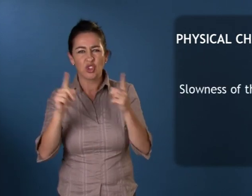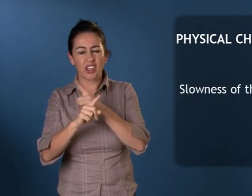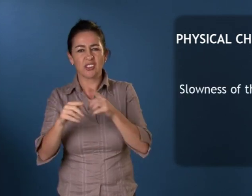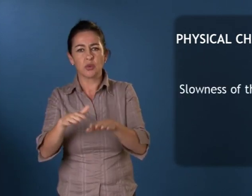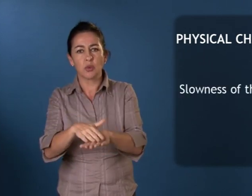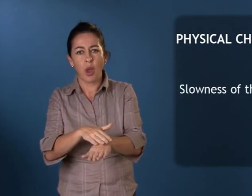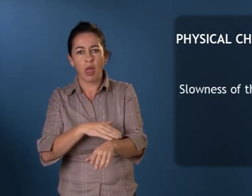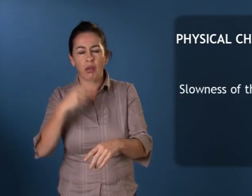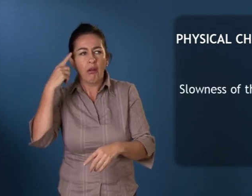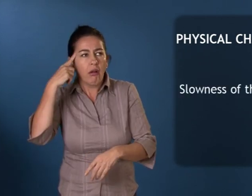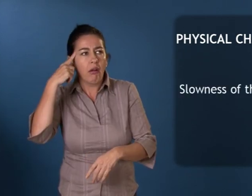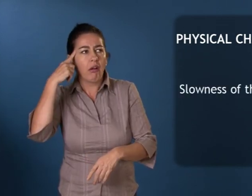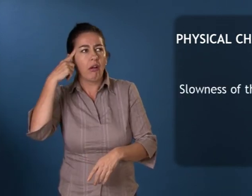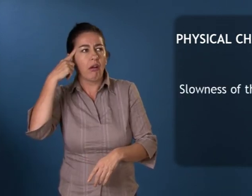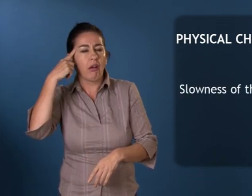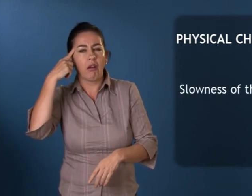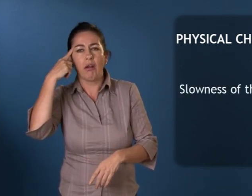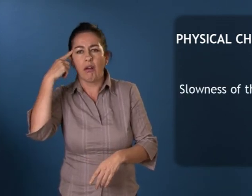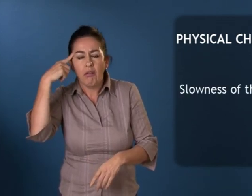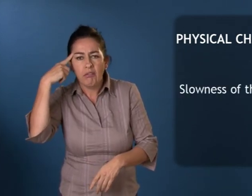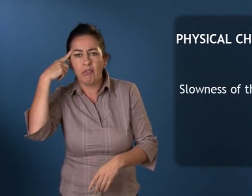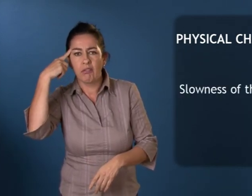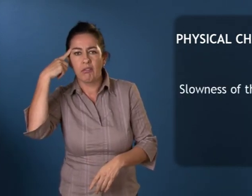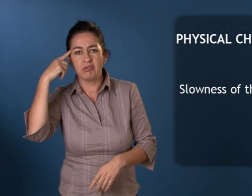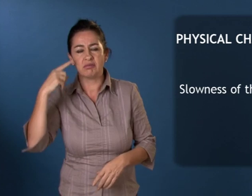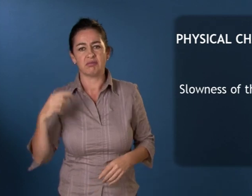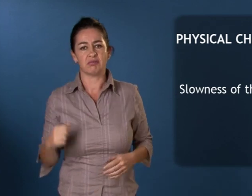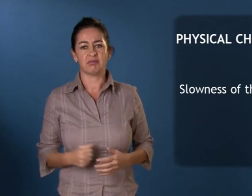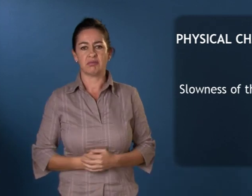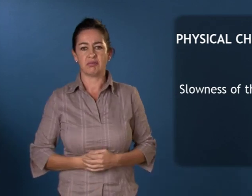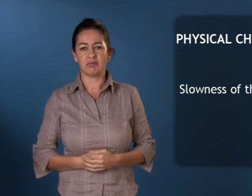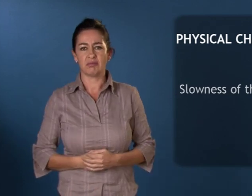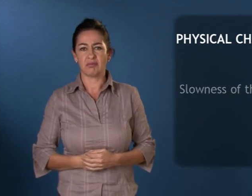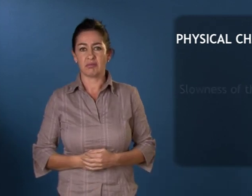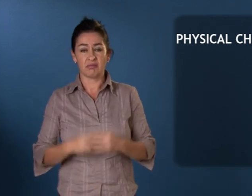You could also have slowness of thinking.